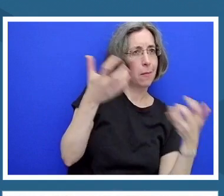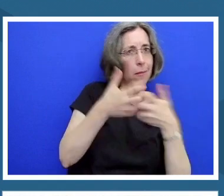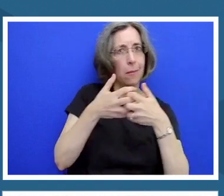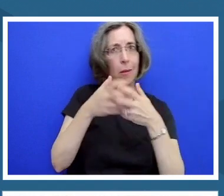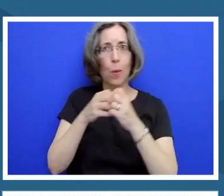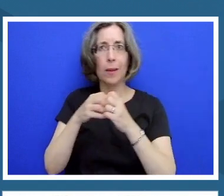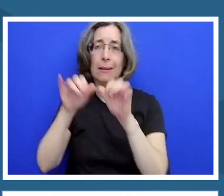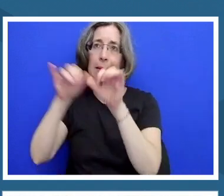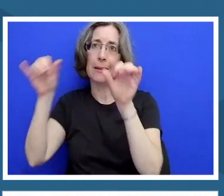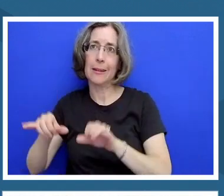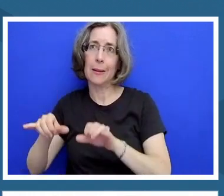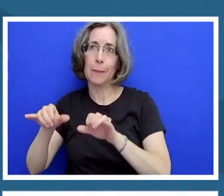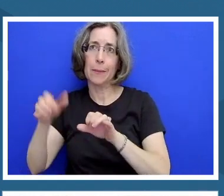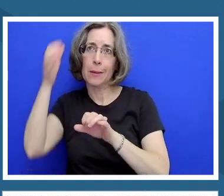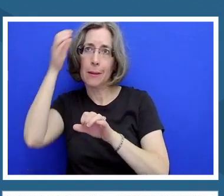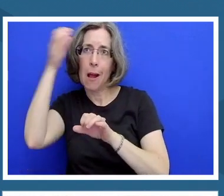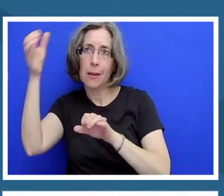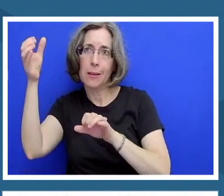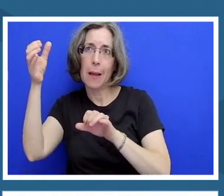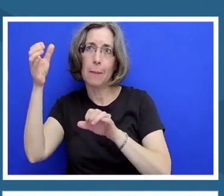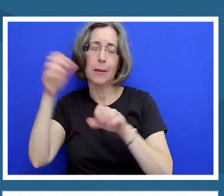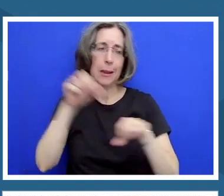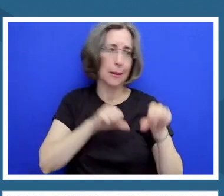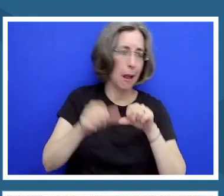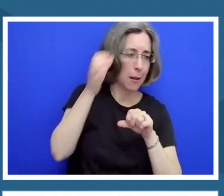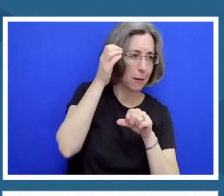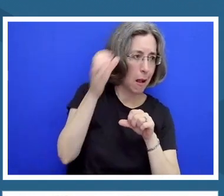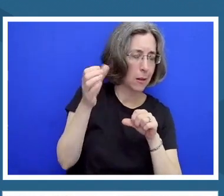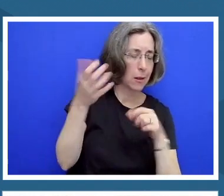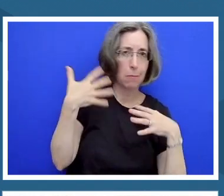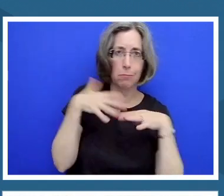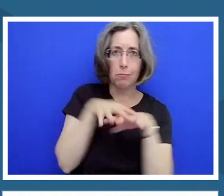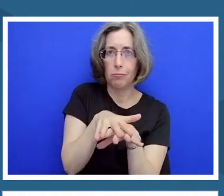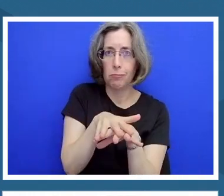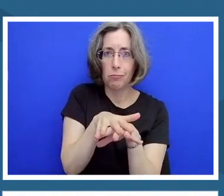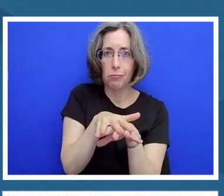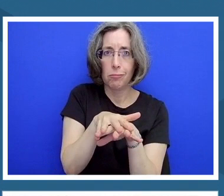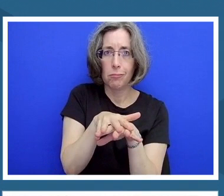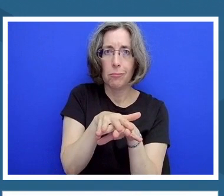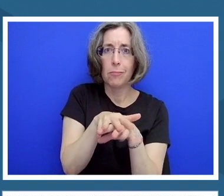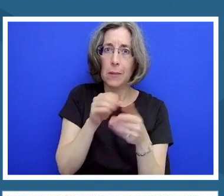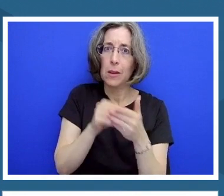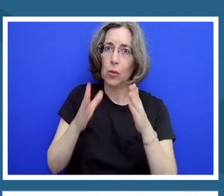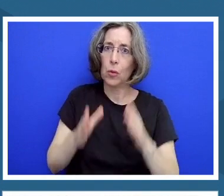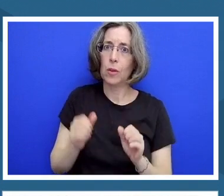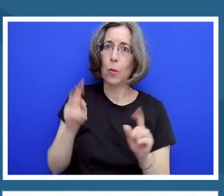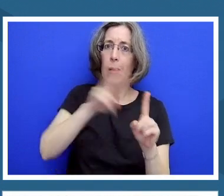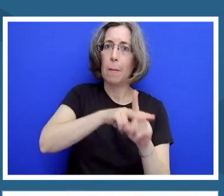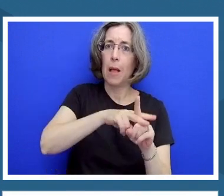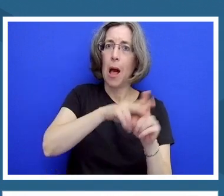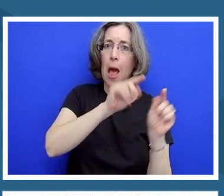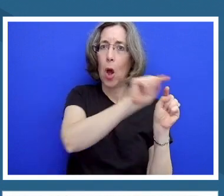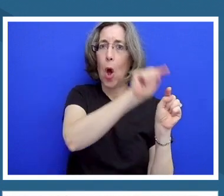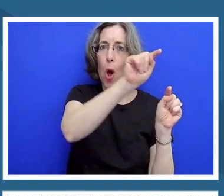that students get to apply in doing